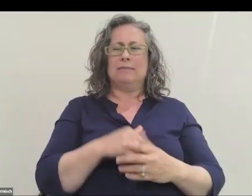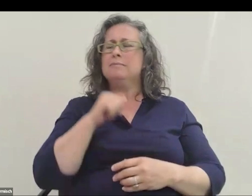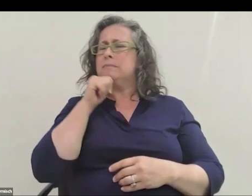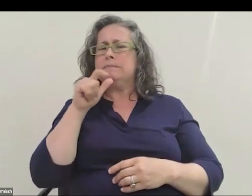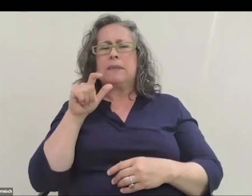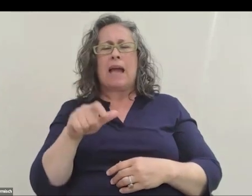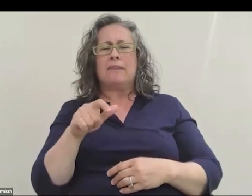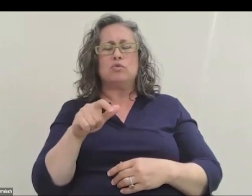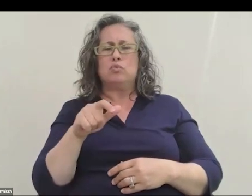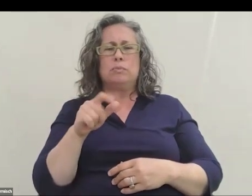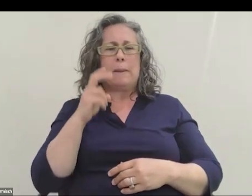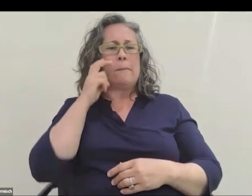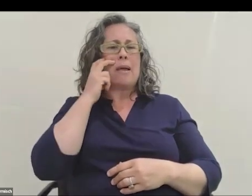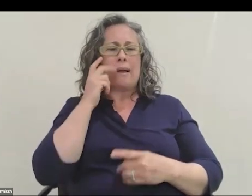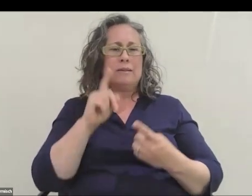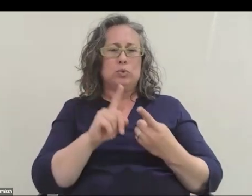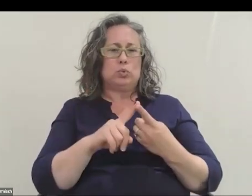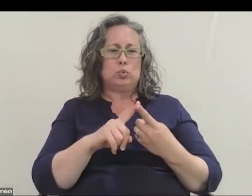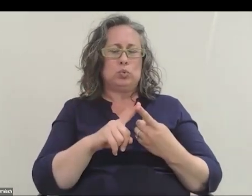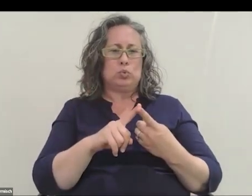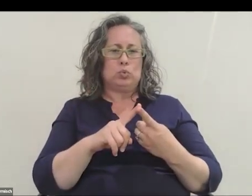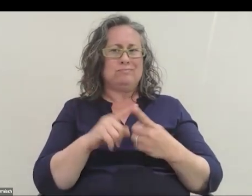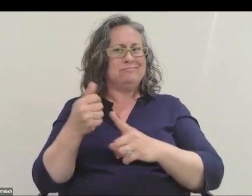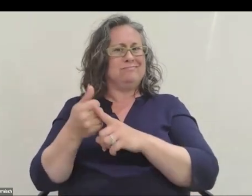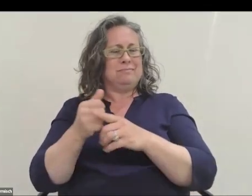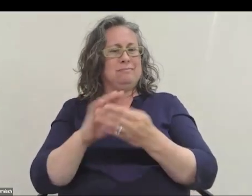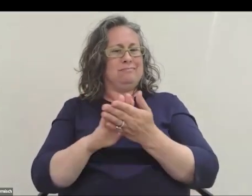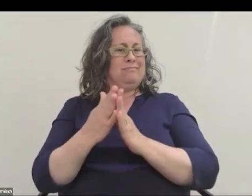You don't have to be blind to be an artist.